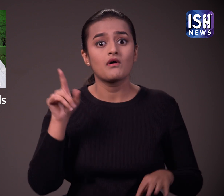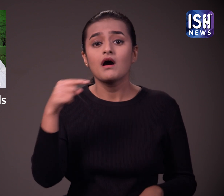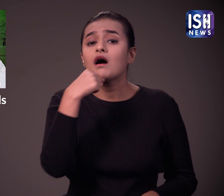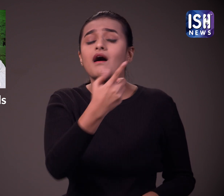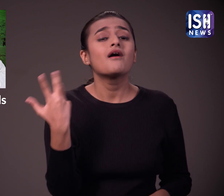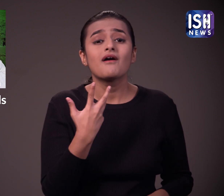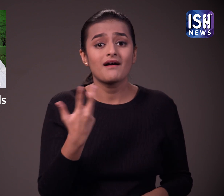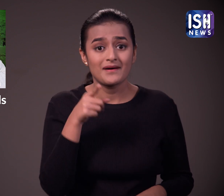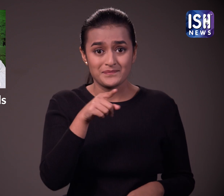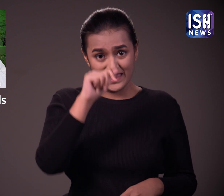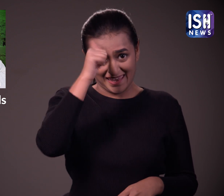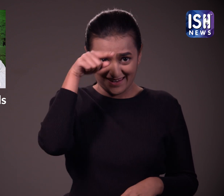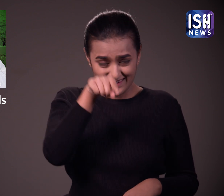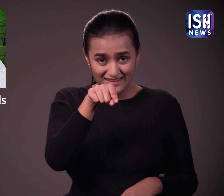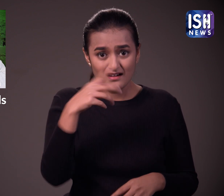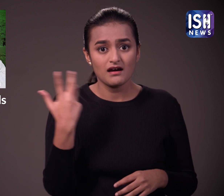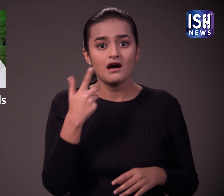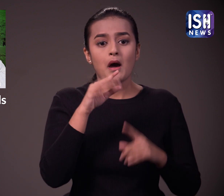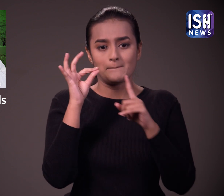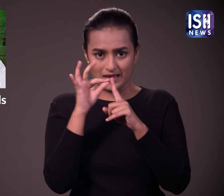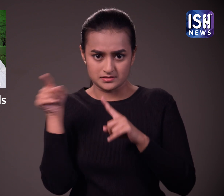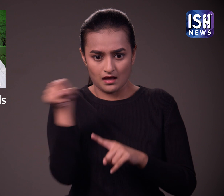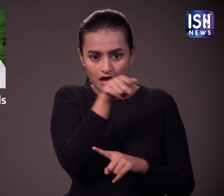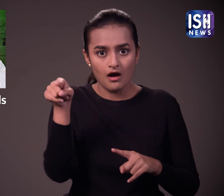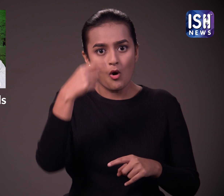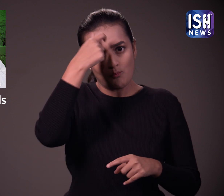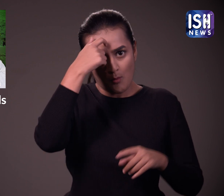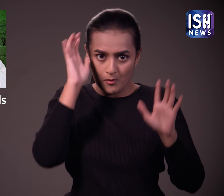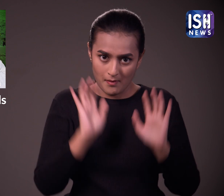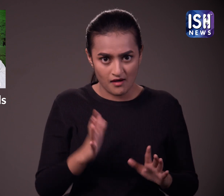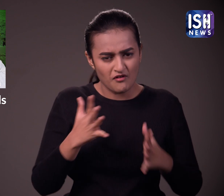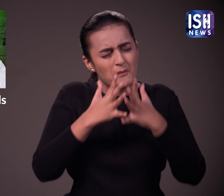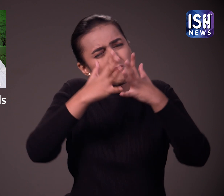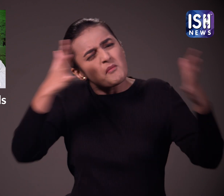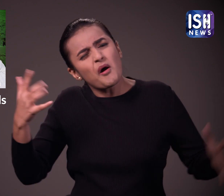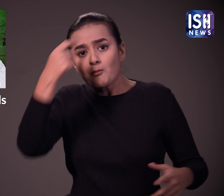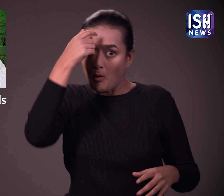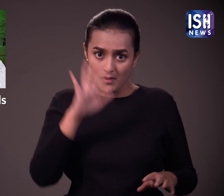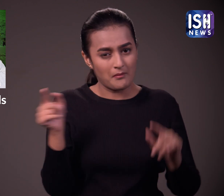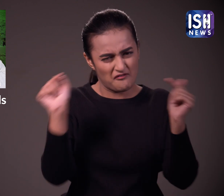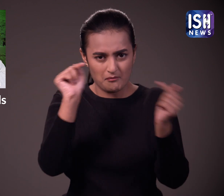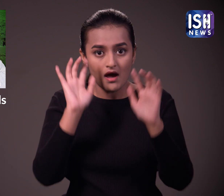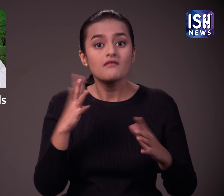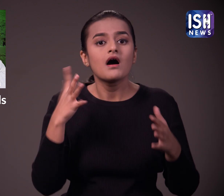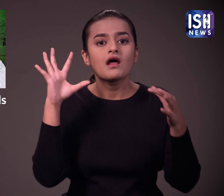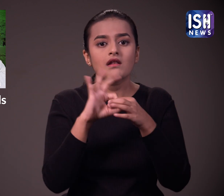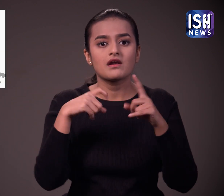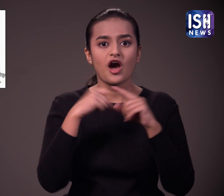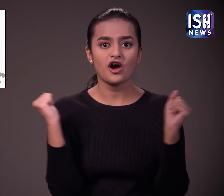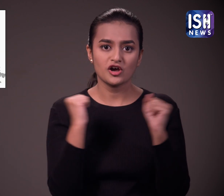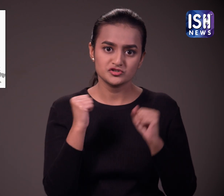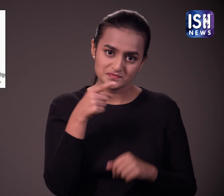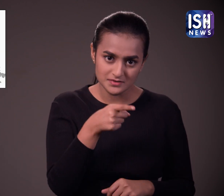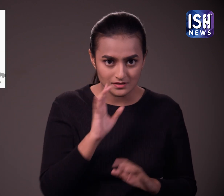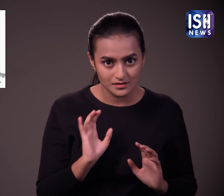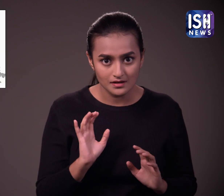He said India Pakistan have a big problem which is Jammu Kashmir.